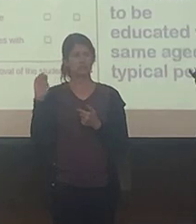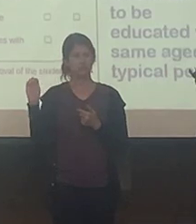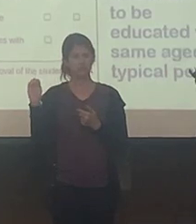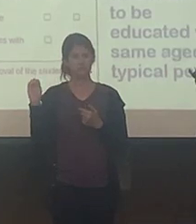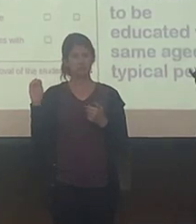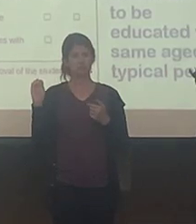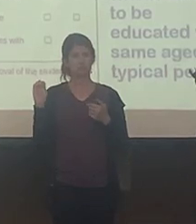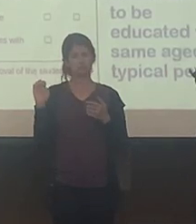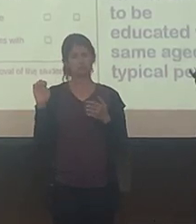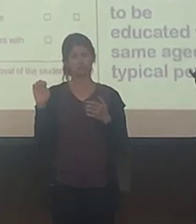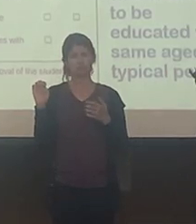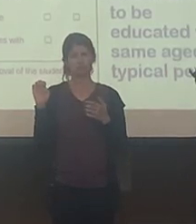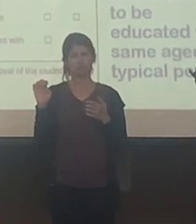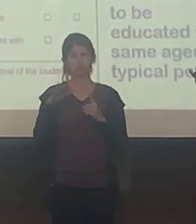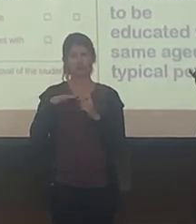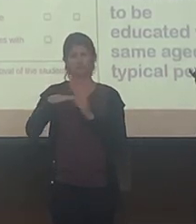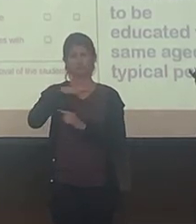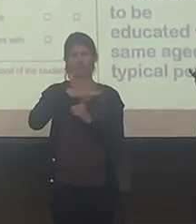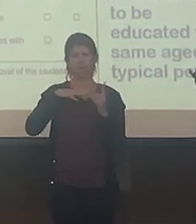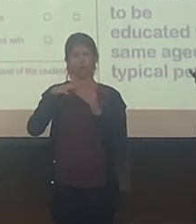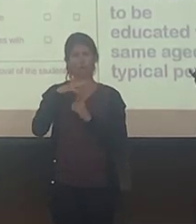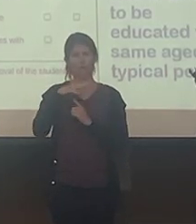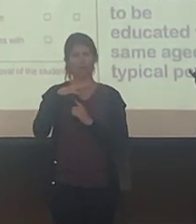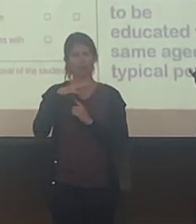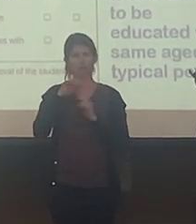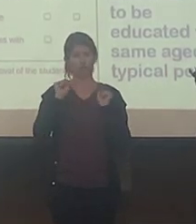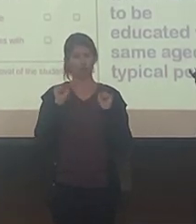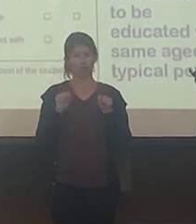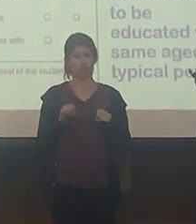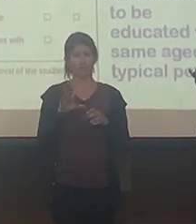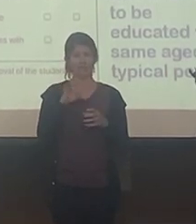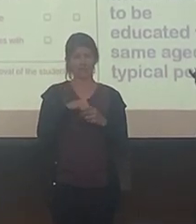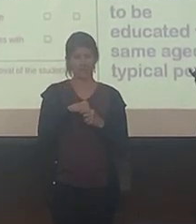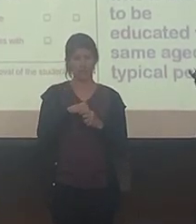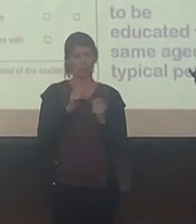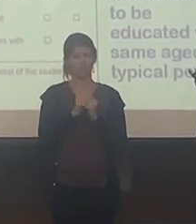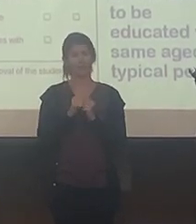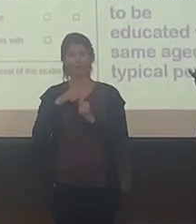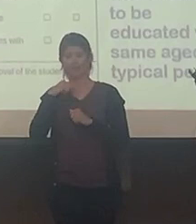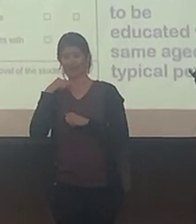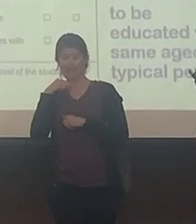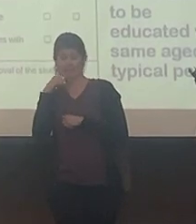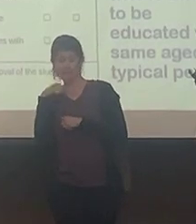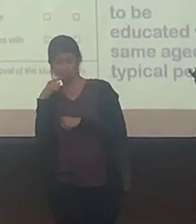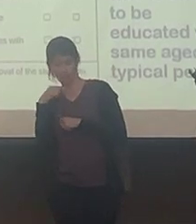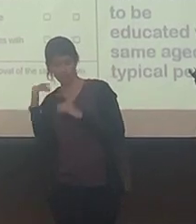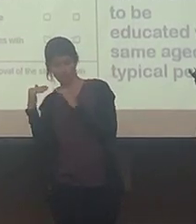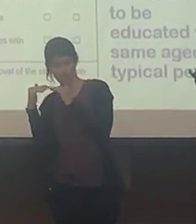where what environment can your child be in with their hearing peers to the maximum extent possible